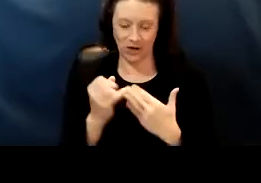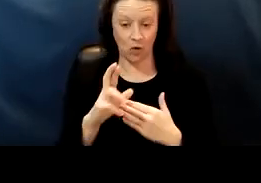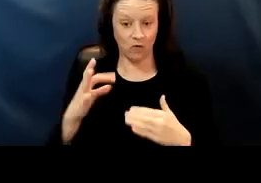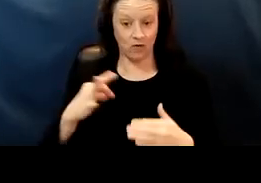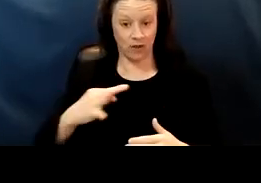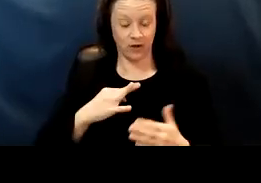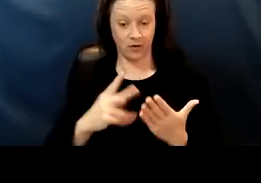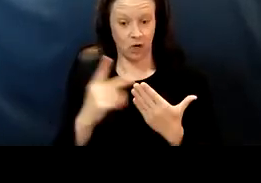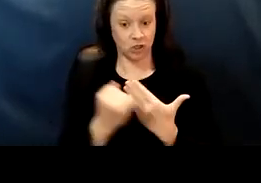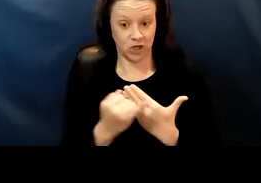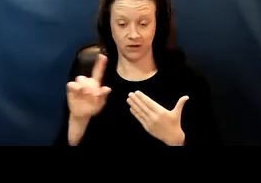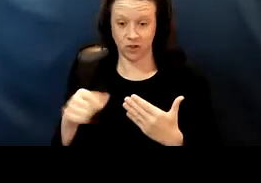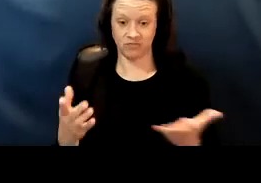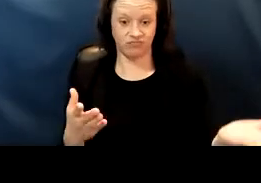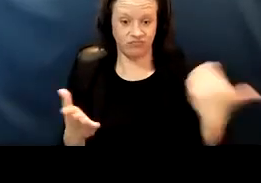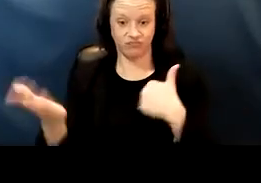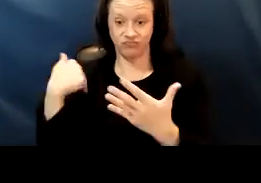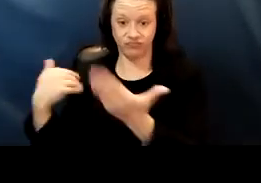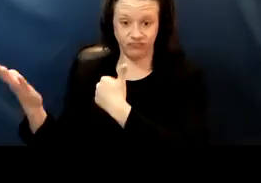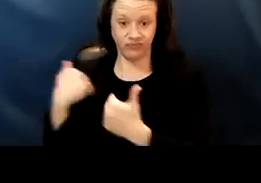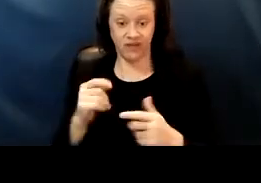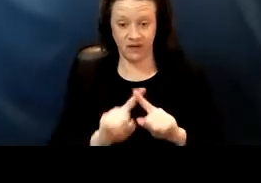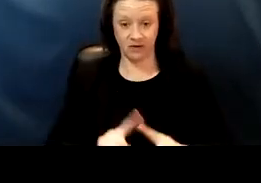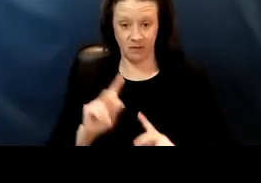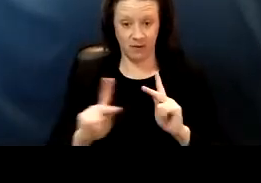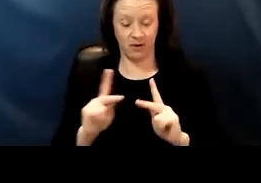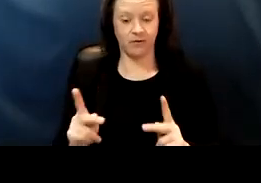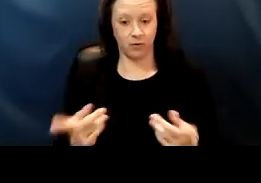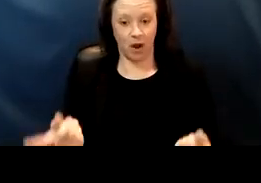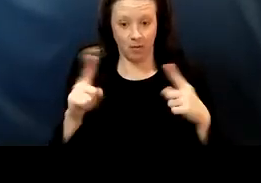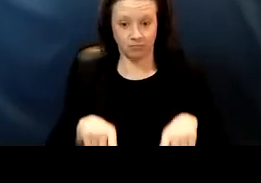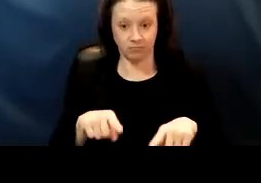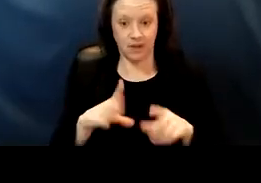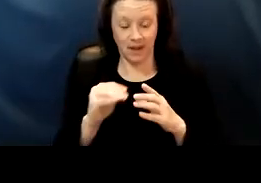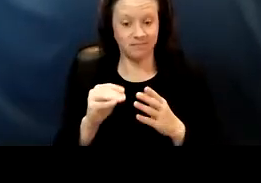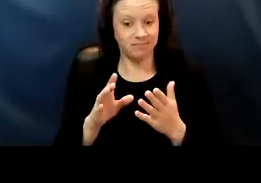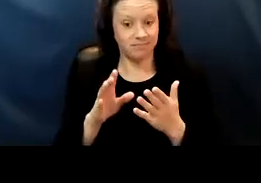project to get different people out there to caption your videos. And I know different organizations especially